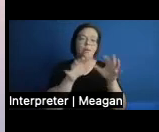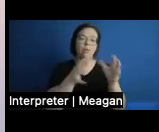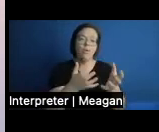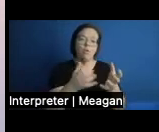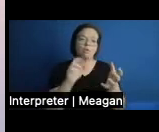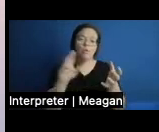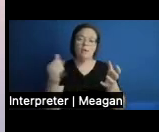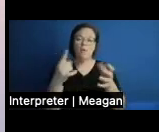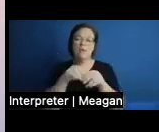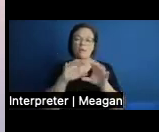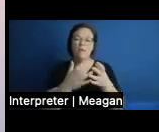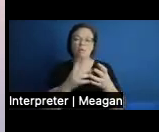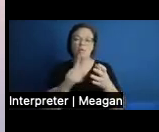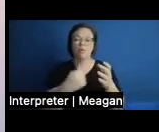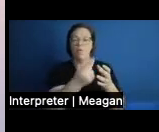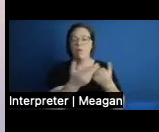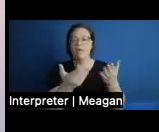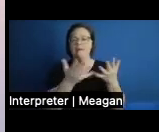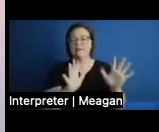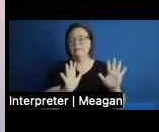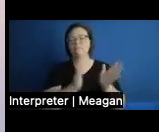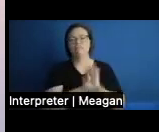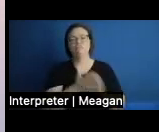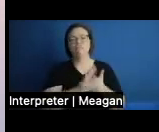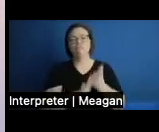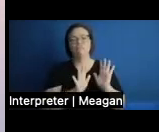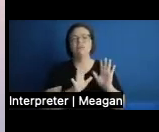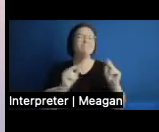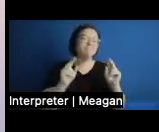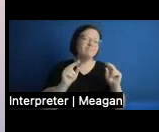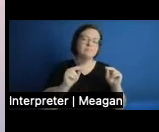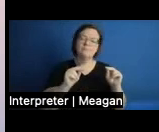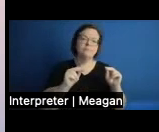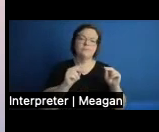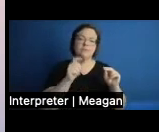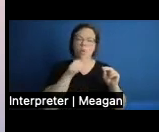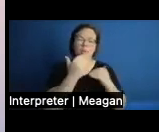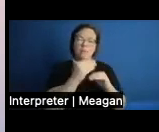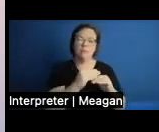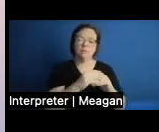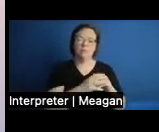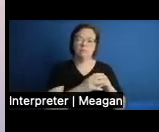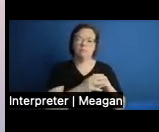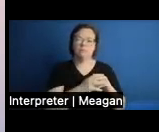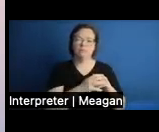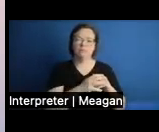the world to just one thing and one thing only. And that's now when I, when I revisit drafts,